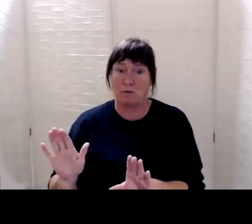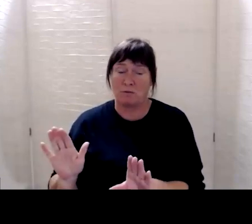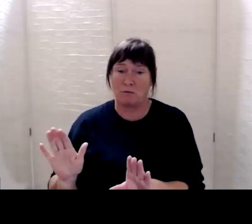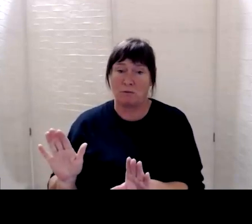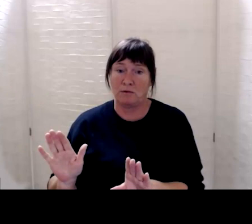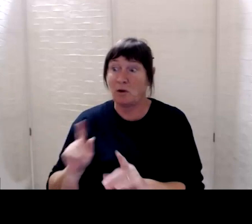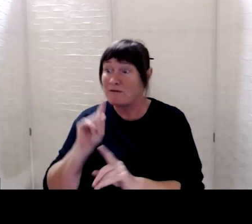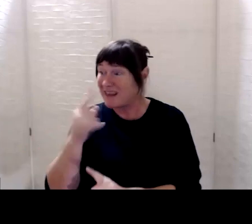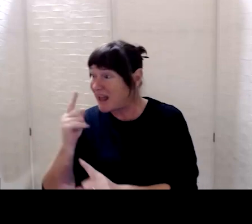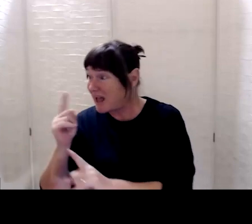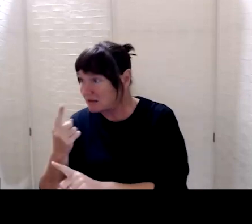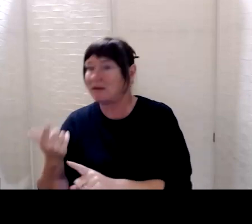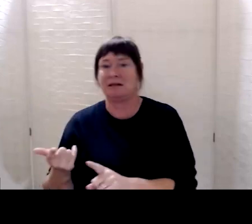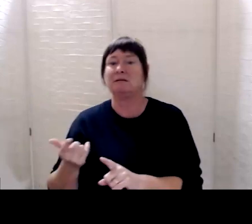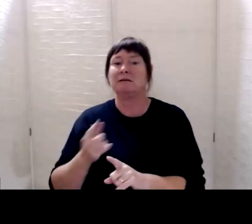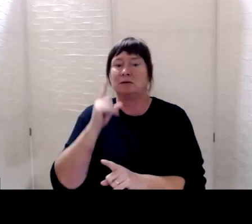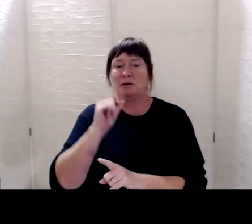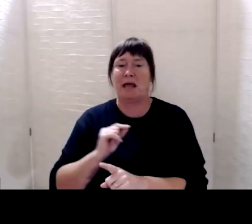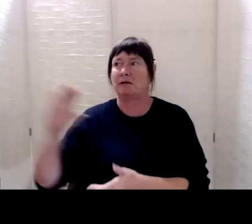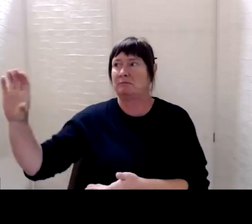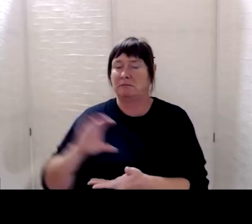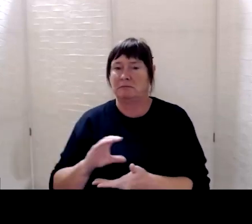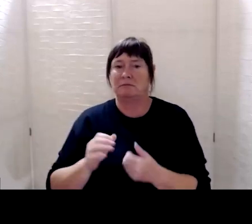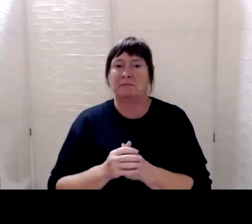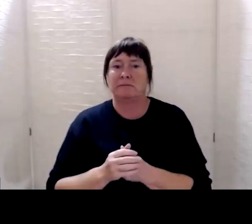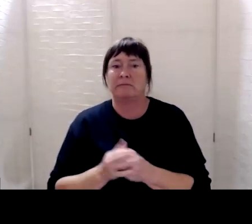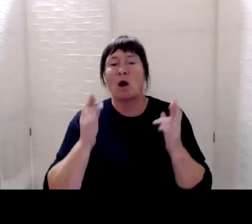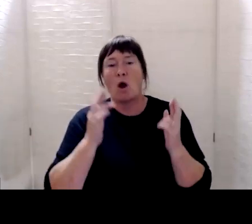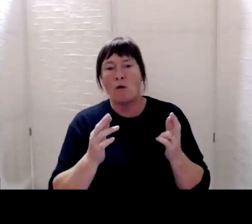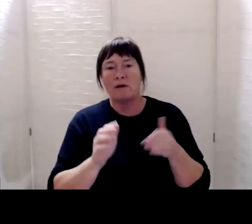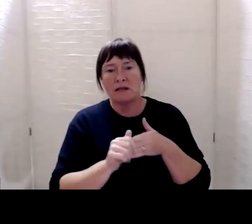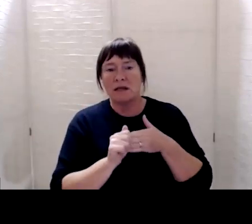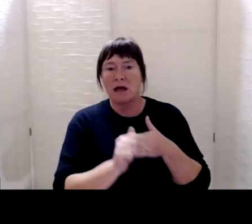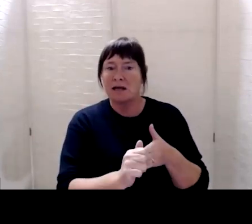So hopefully the guidance that we’ve released will help you explore each of these ideas.